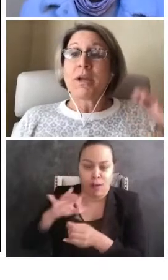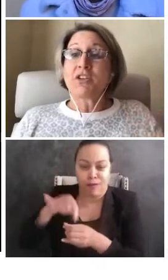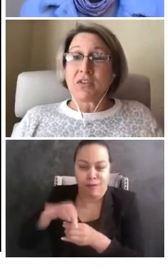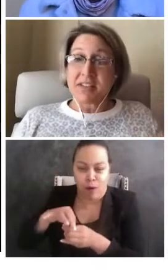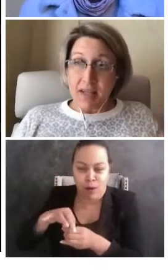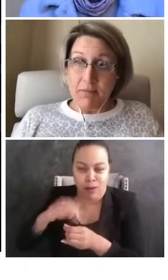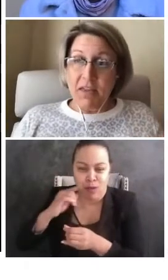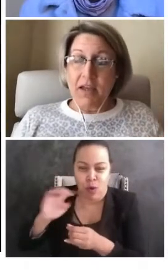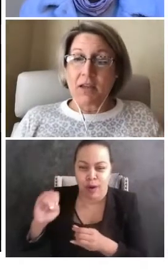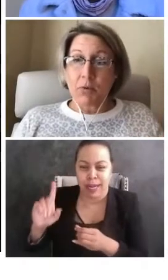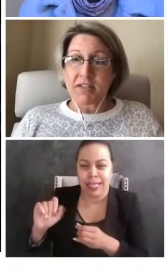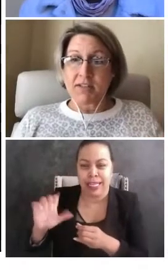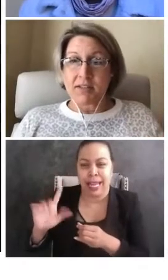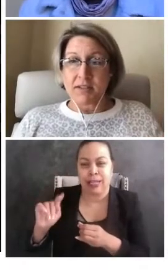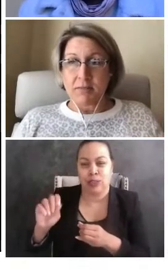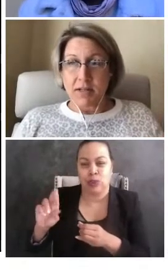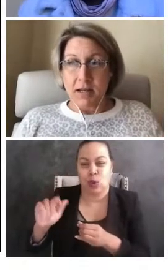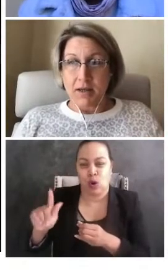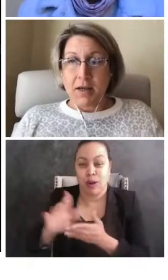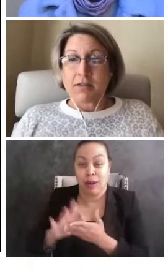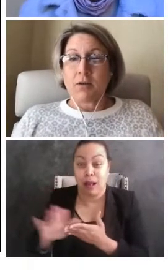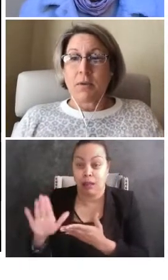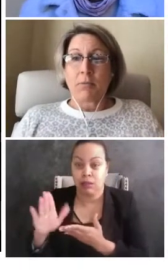We do the same thing in the prison system today.